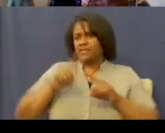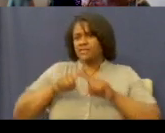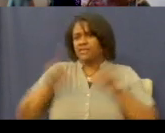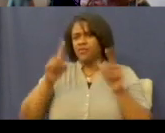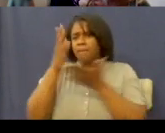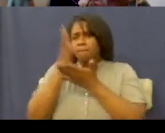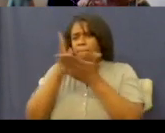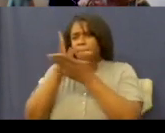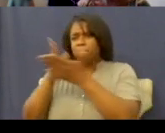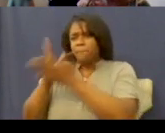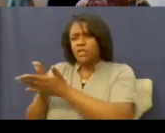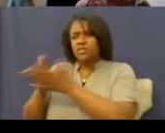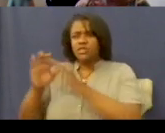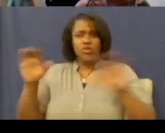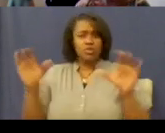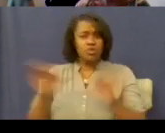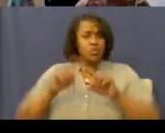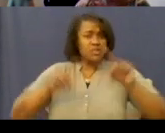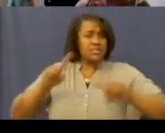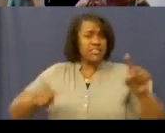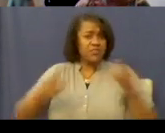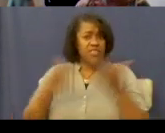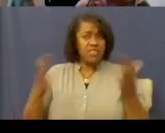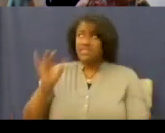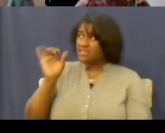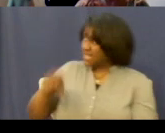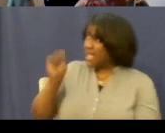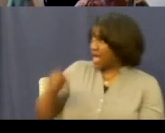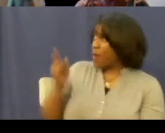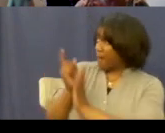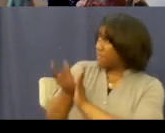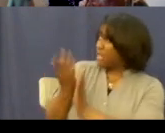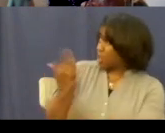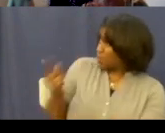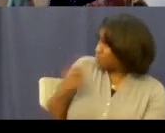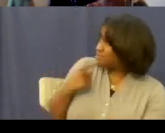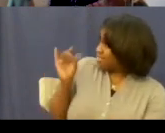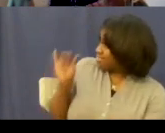Queenie: Yup, that was just a minute ago, wasn't it? Nina Schor: Yup, it was Queenie, you're right.